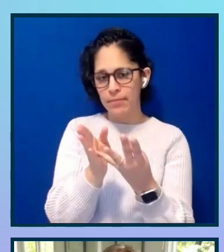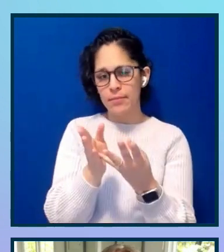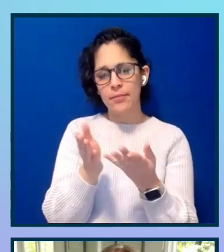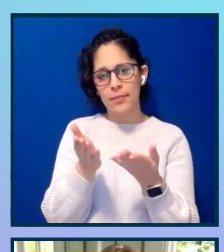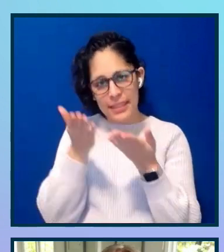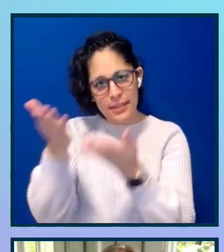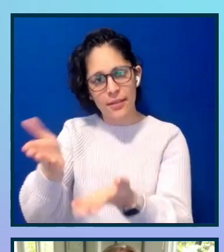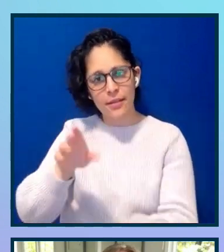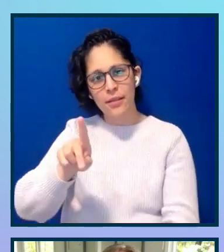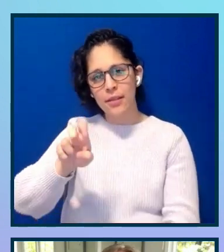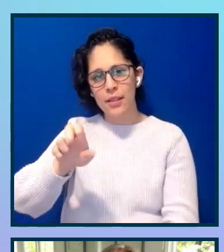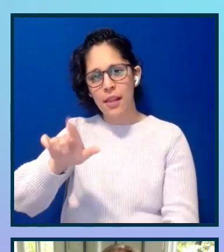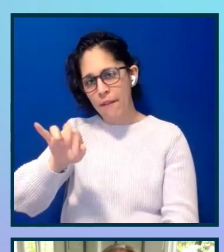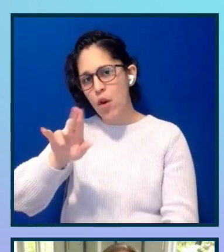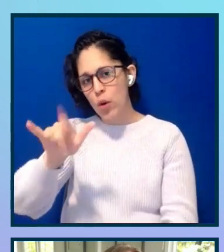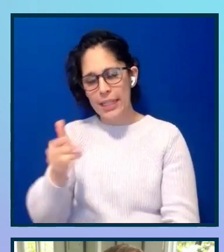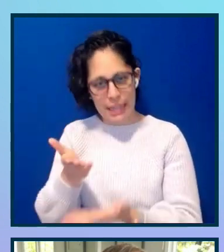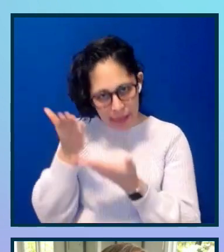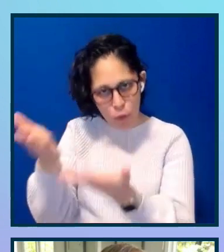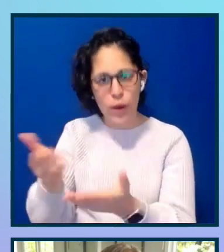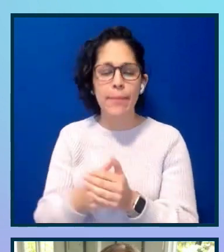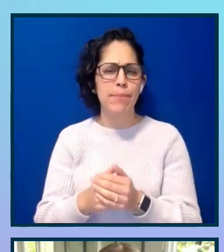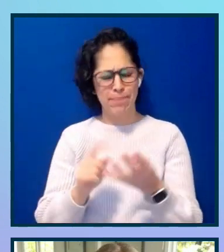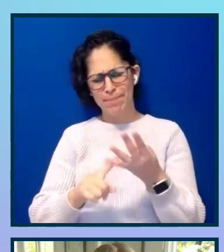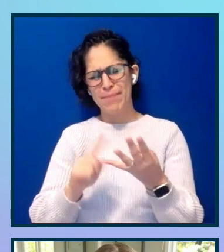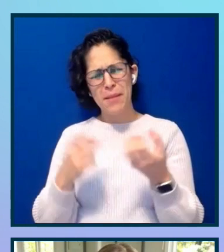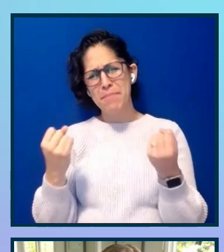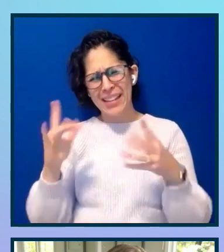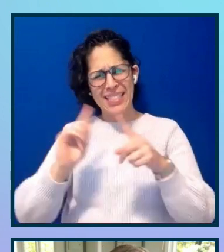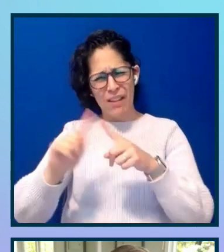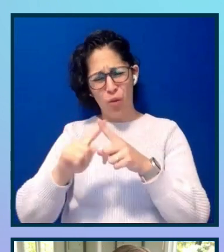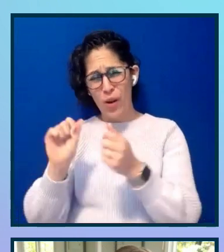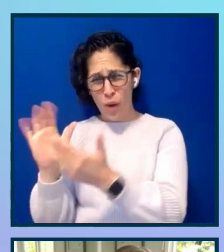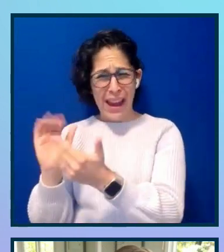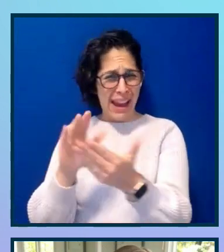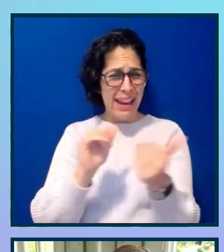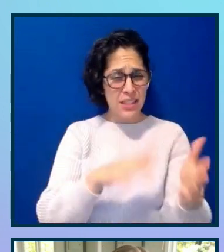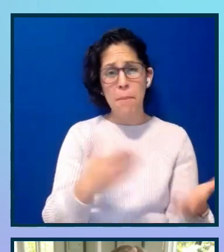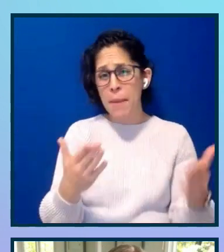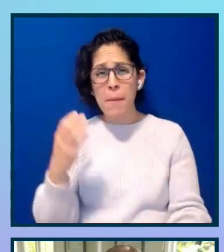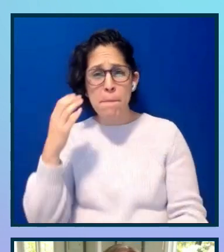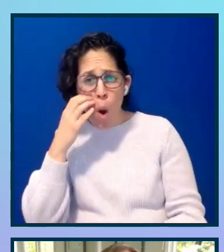and delivery is done through a number of different channels. It can be, you know, a mobile app on your phone,